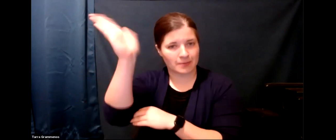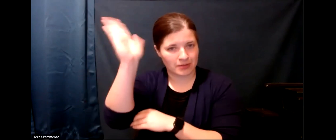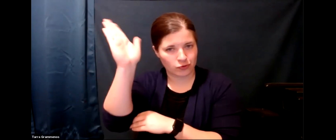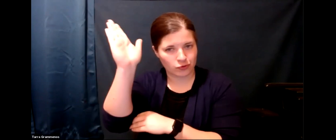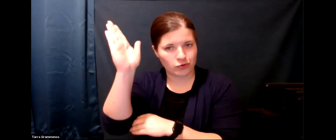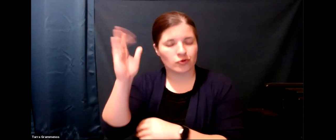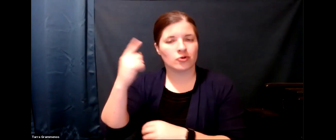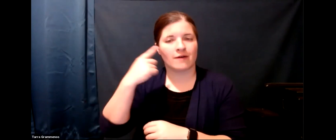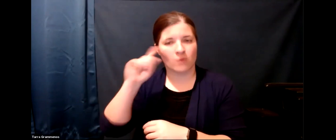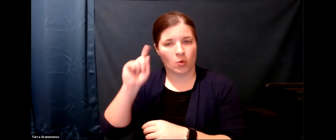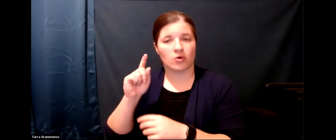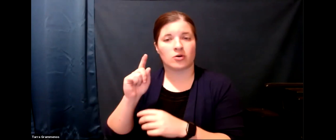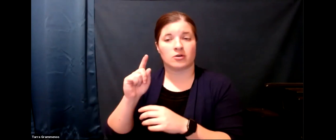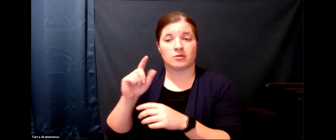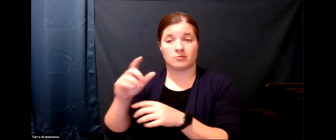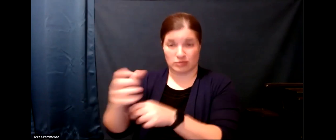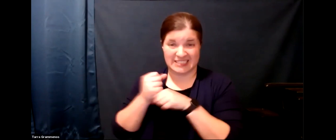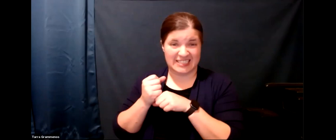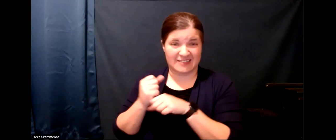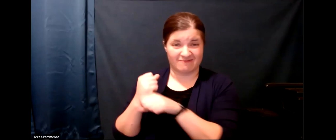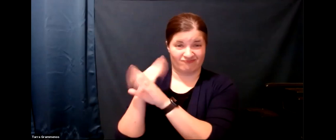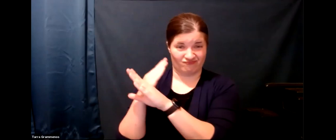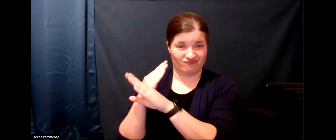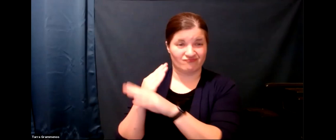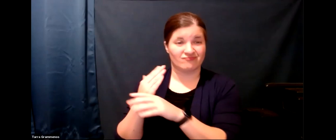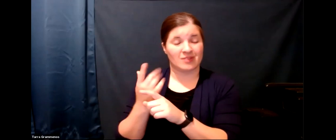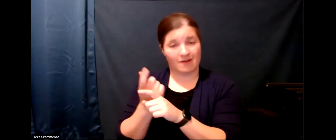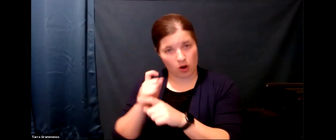to receive video calls from other ASL speakers.